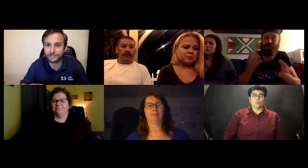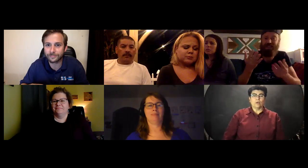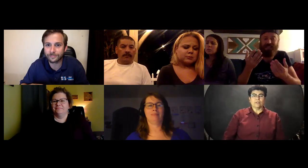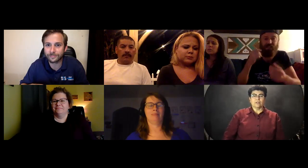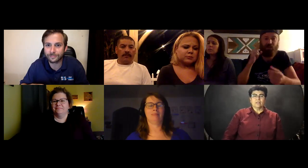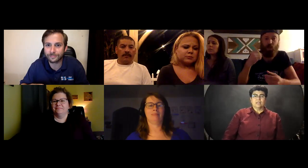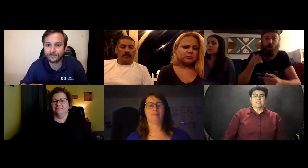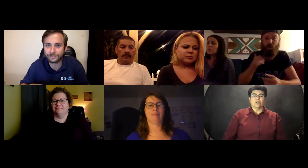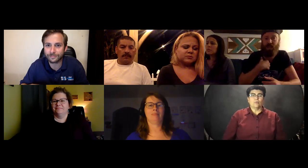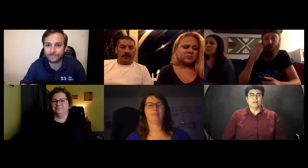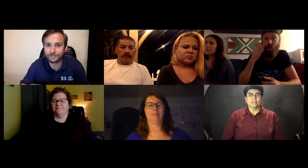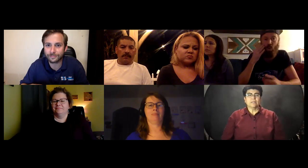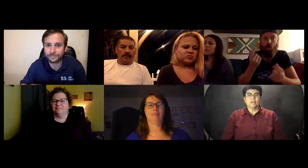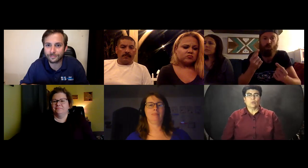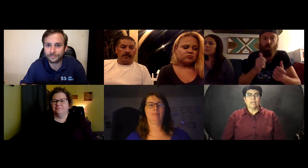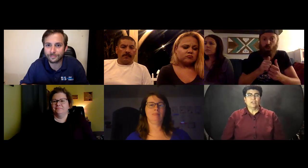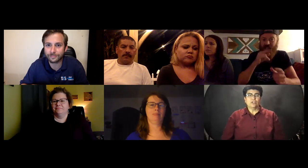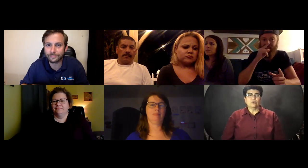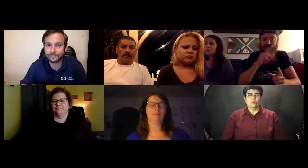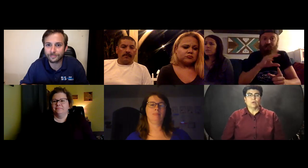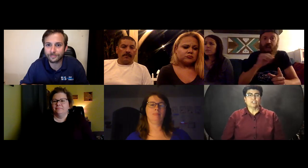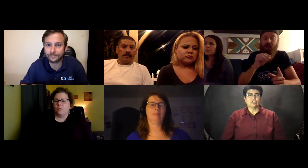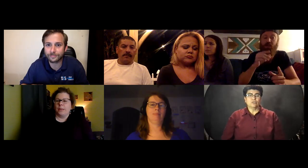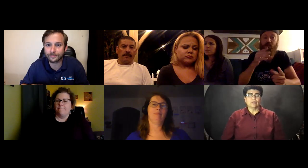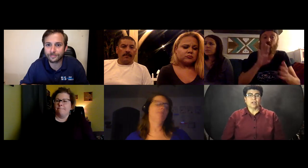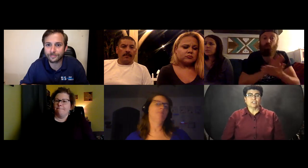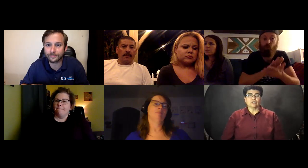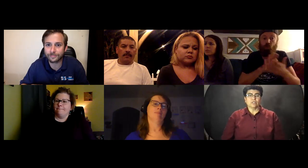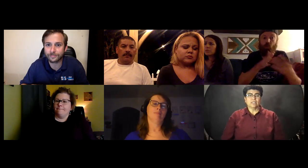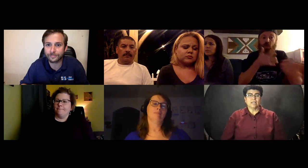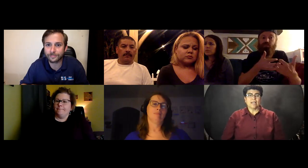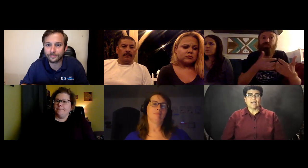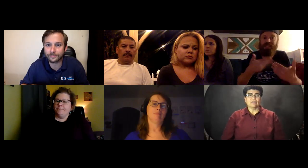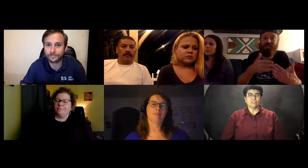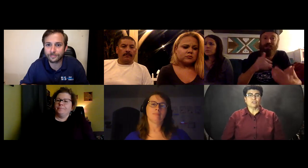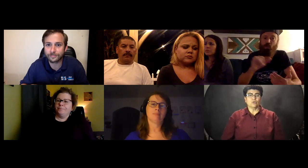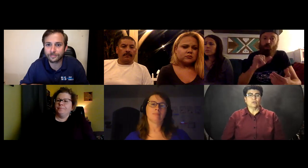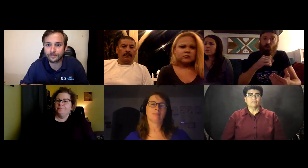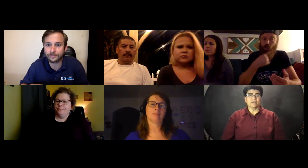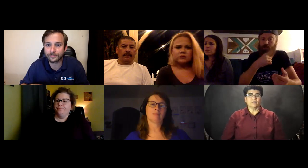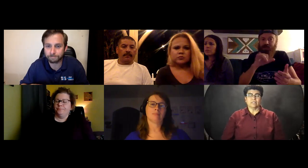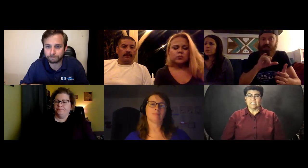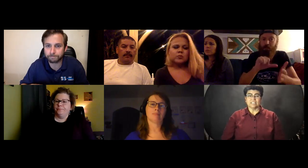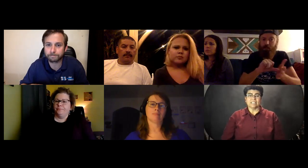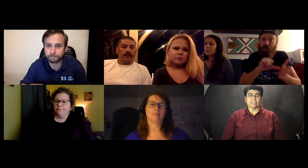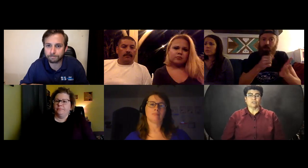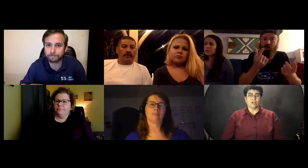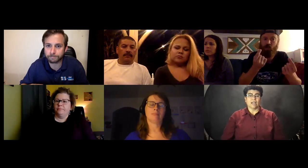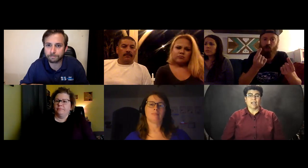with her you know but we knew what to do with our children